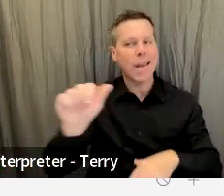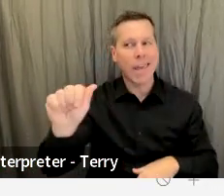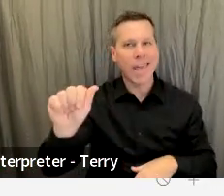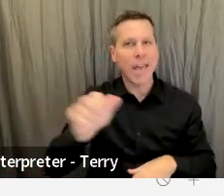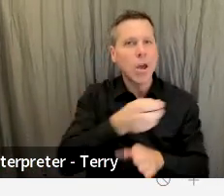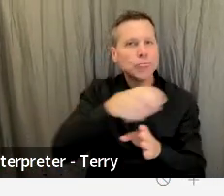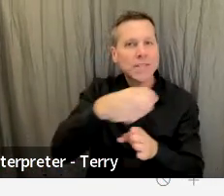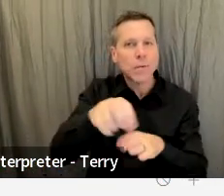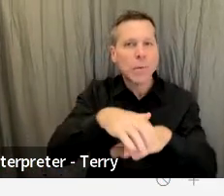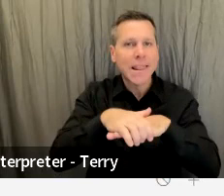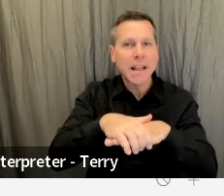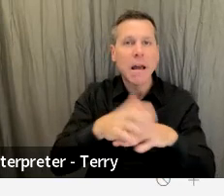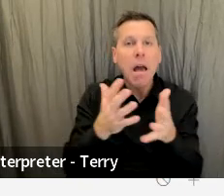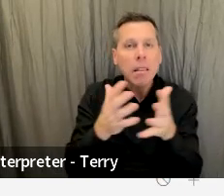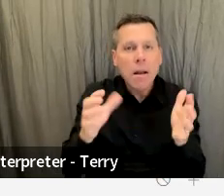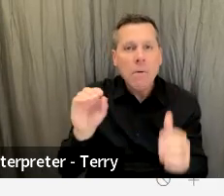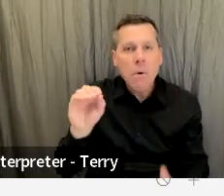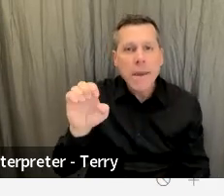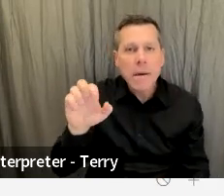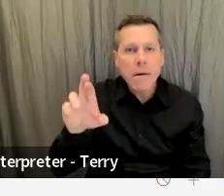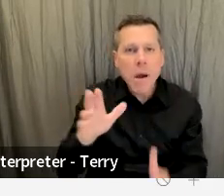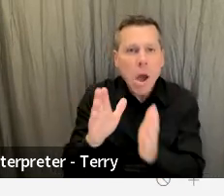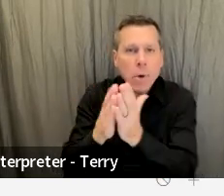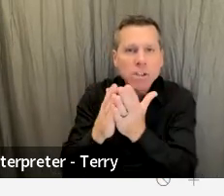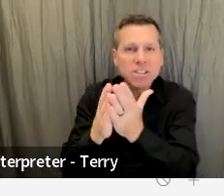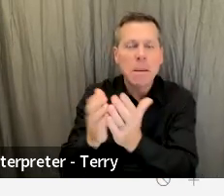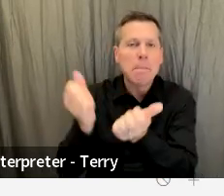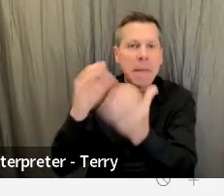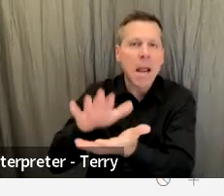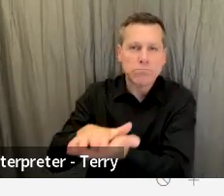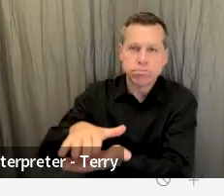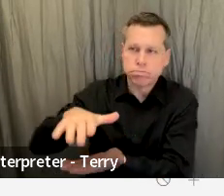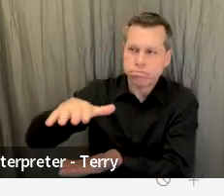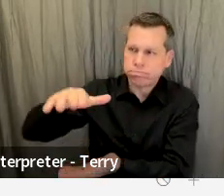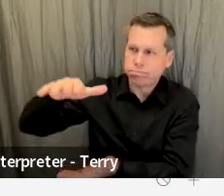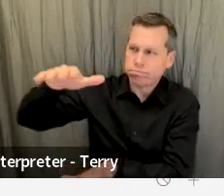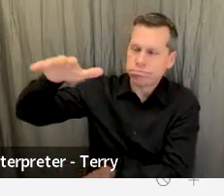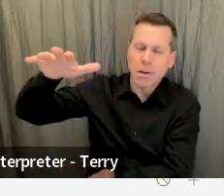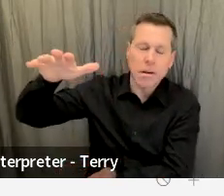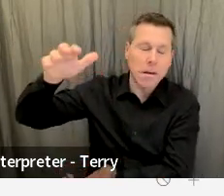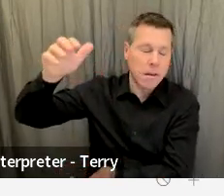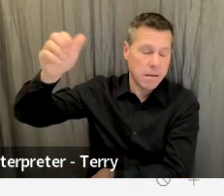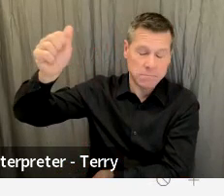we are books on this course, so many that it's a little bit overwhelming stuff.